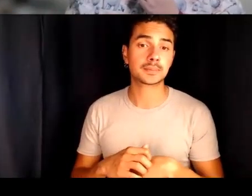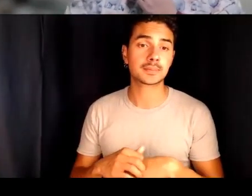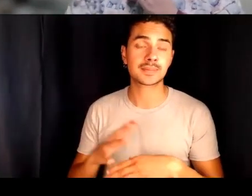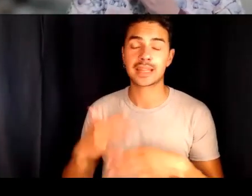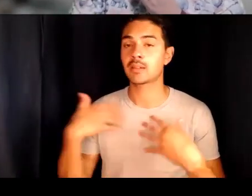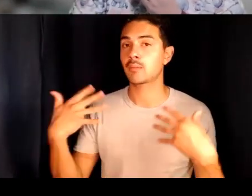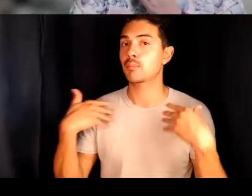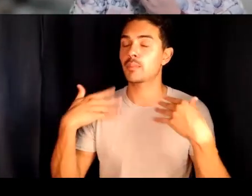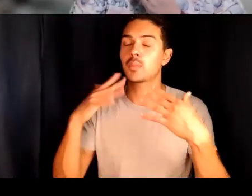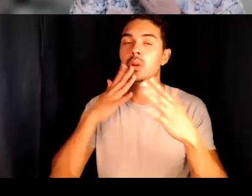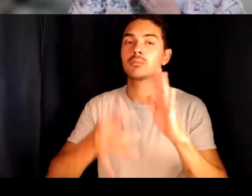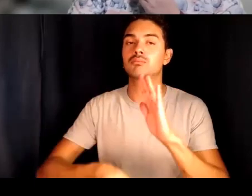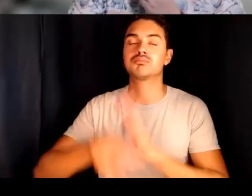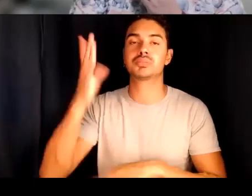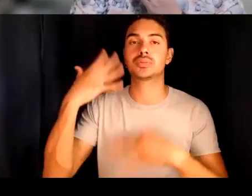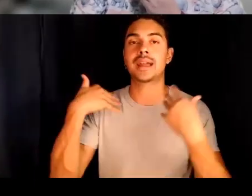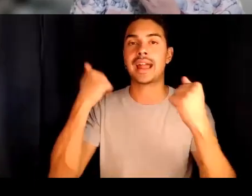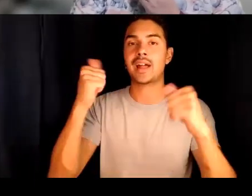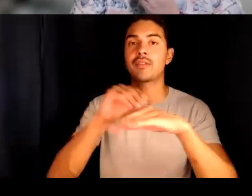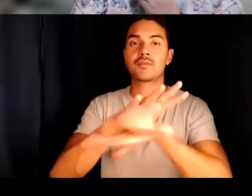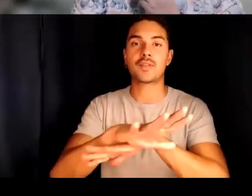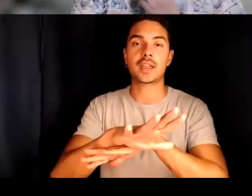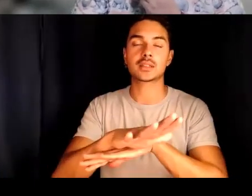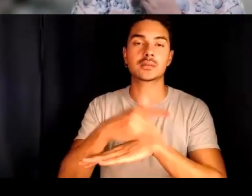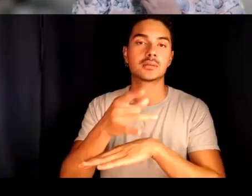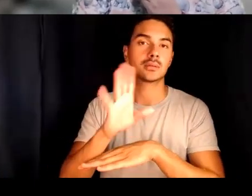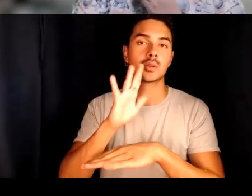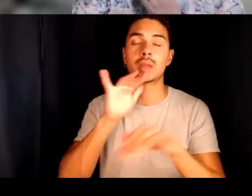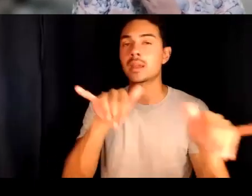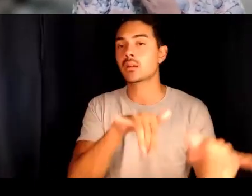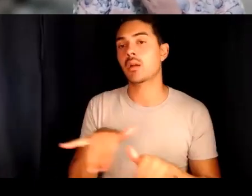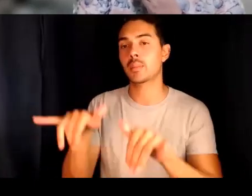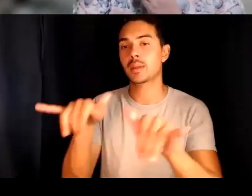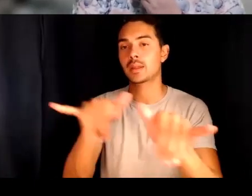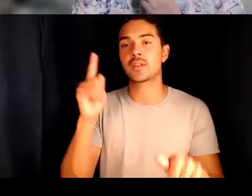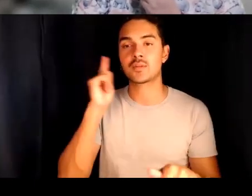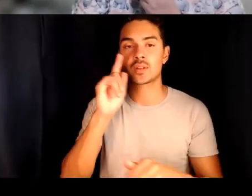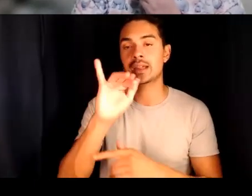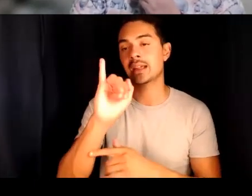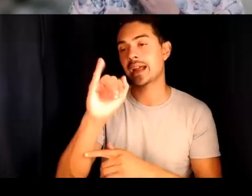and is unfortunately really common for intimate partner violence.